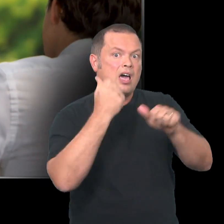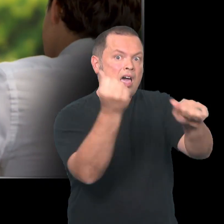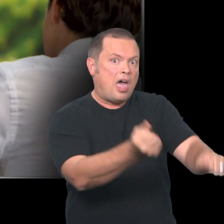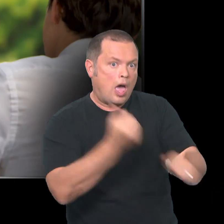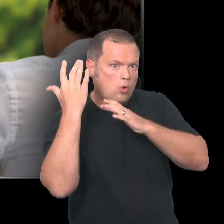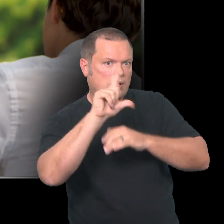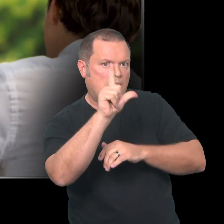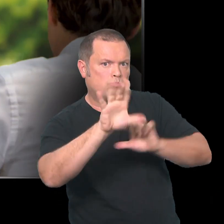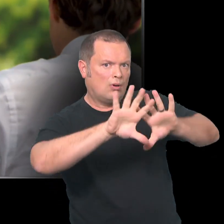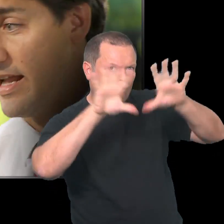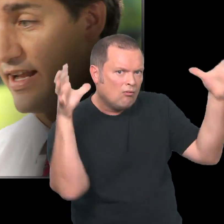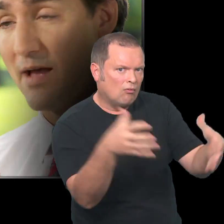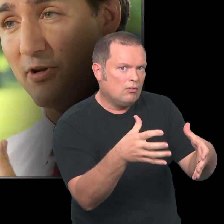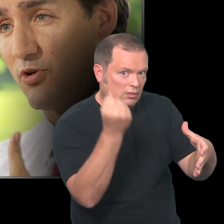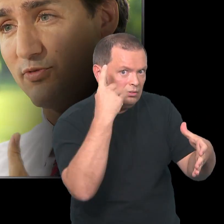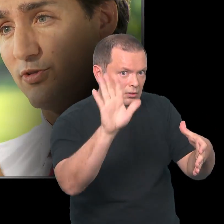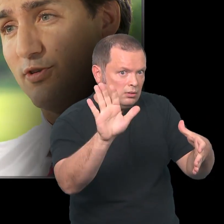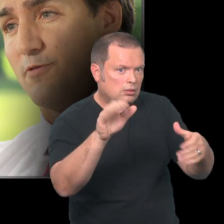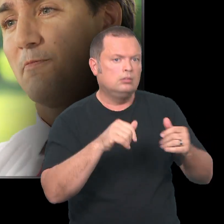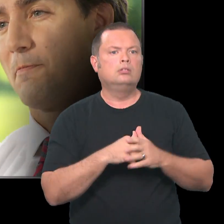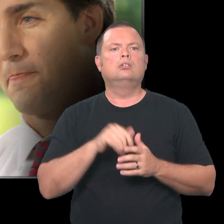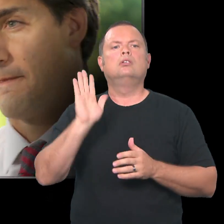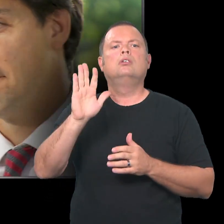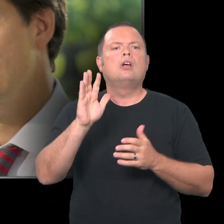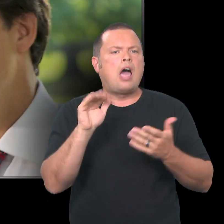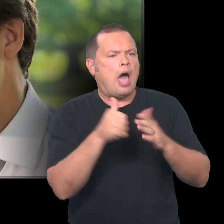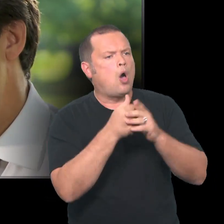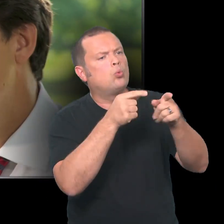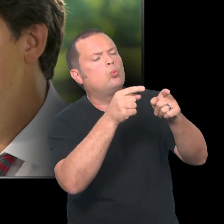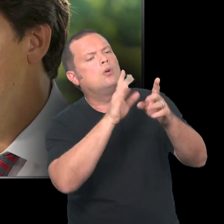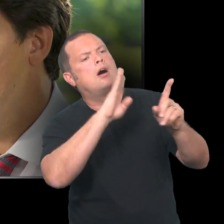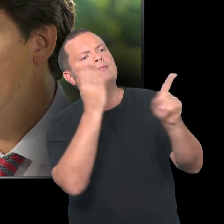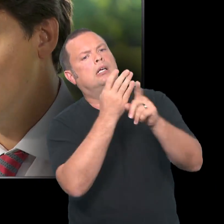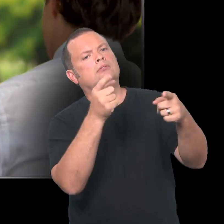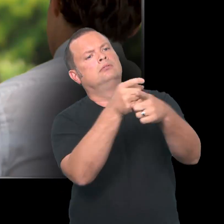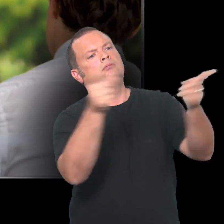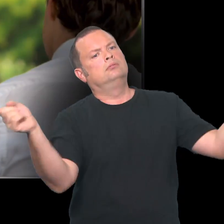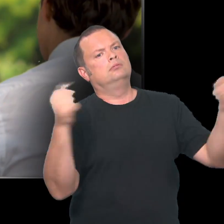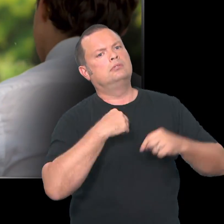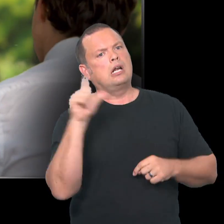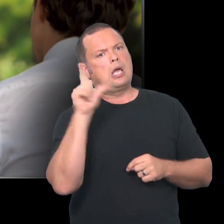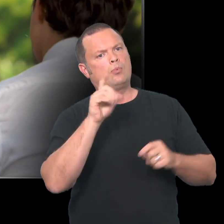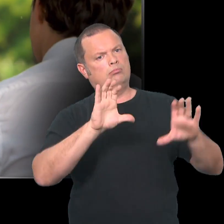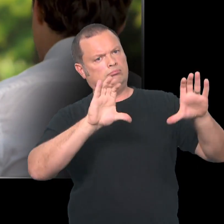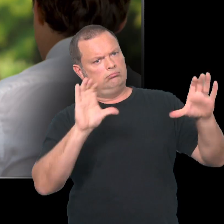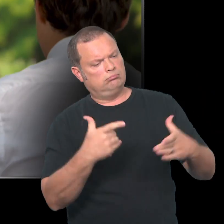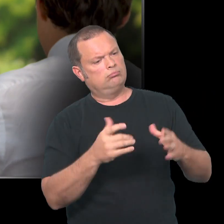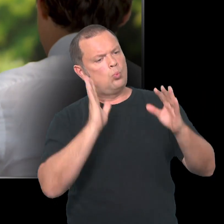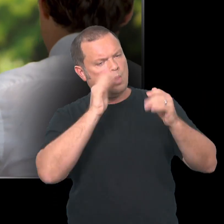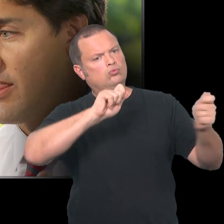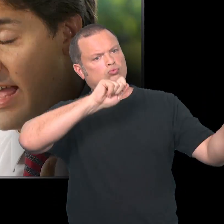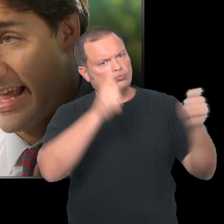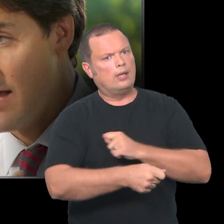that Canadians threw out. It was the Liberal Party. And it happened over-- How do you convince Canadians